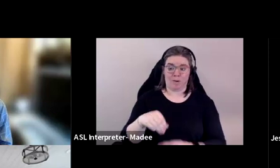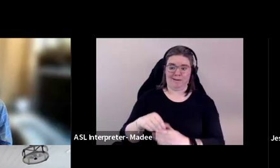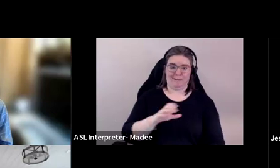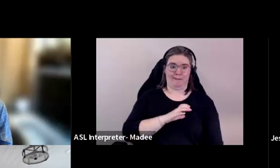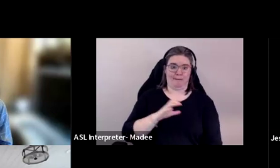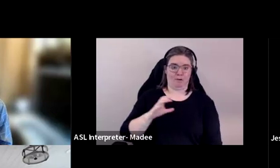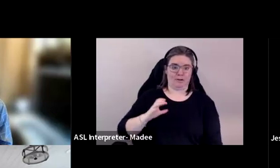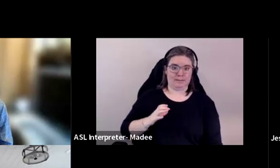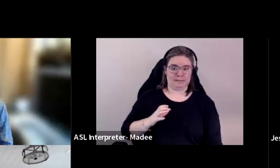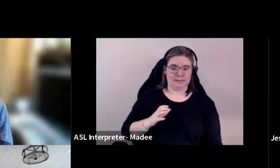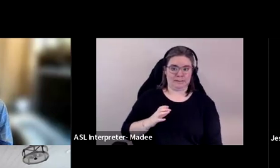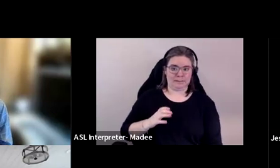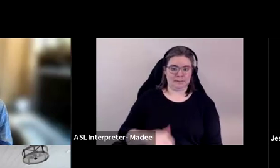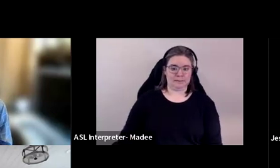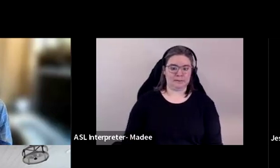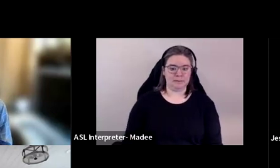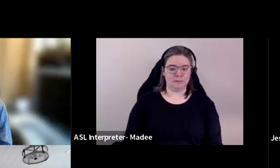would put some